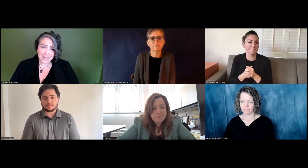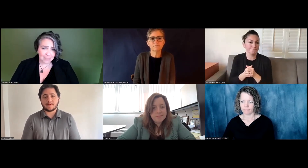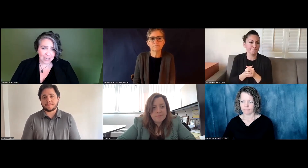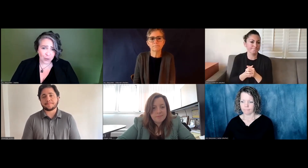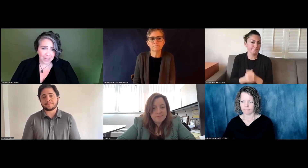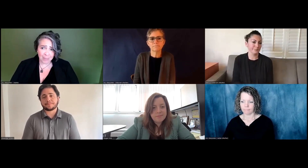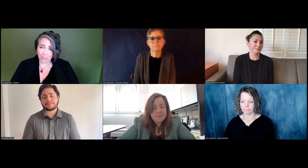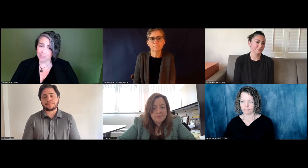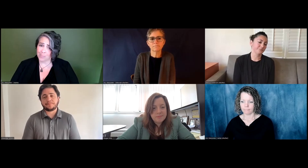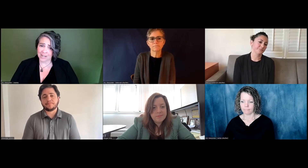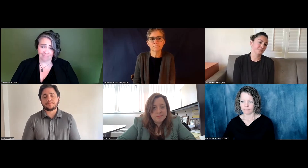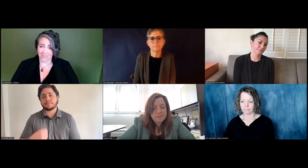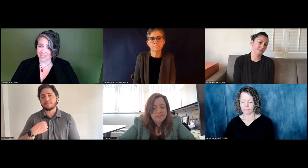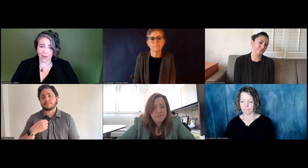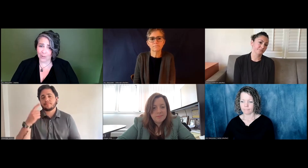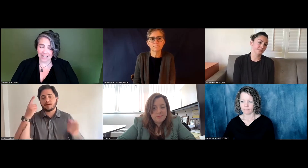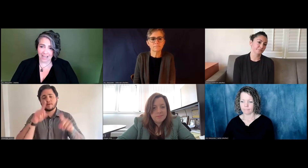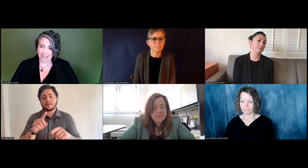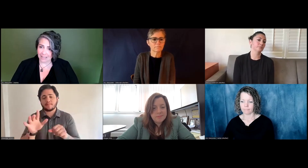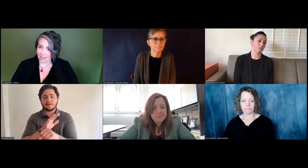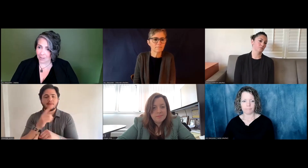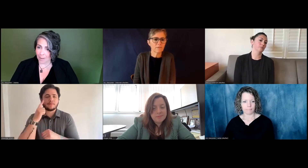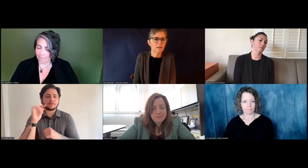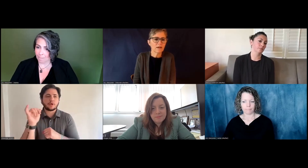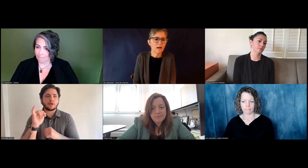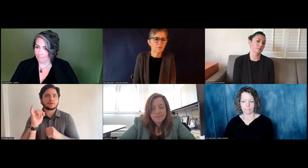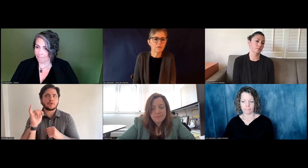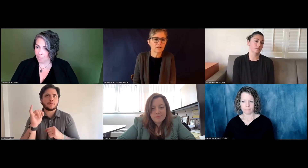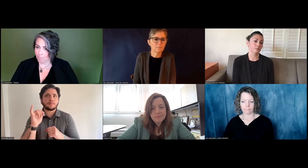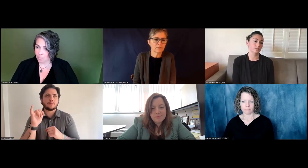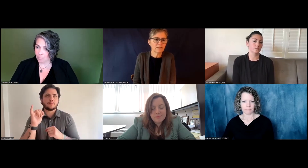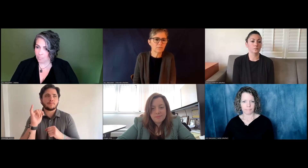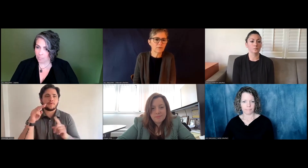Sometimes it could be, but that's not always the case. I would agree completely with that